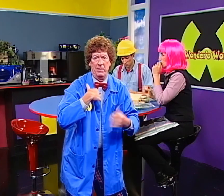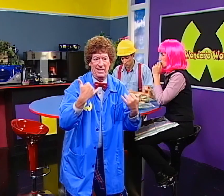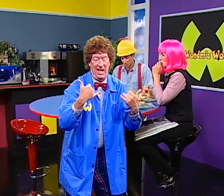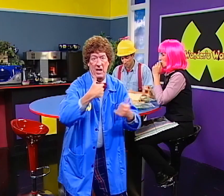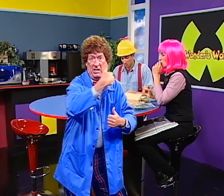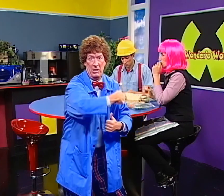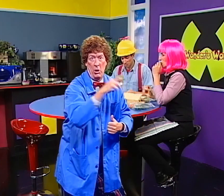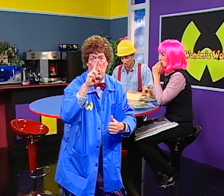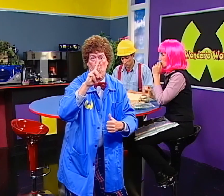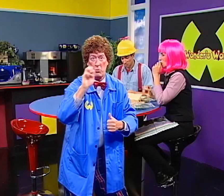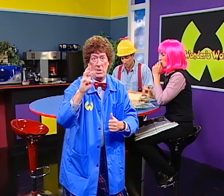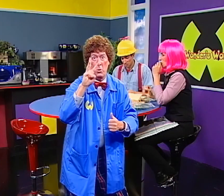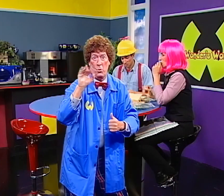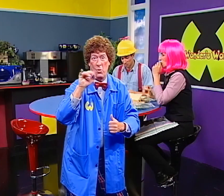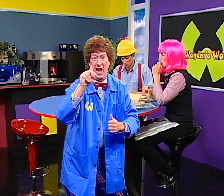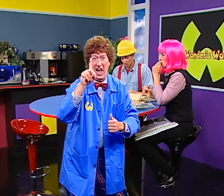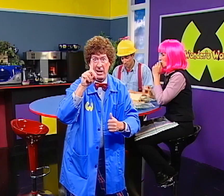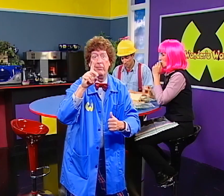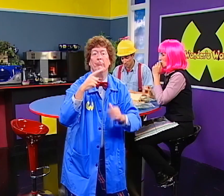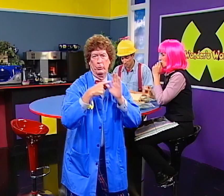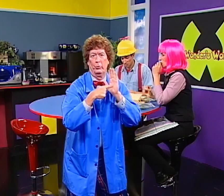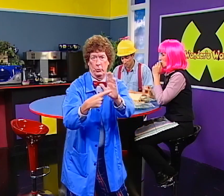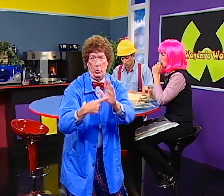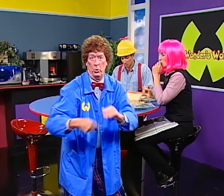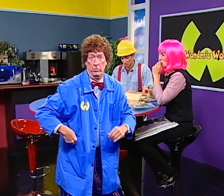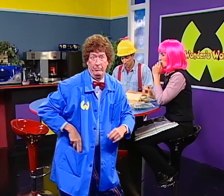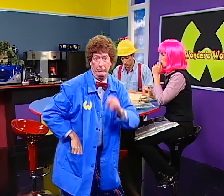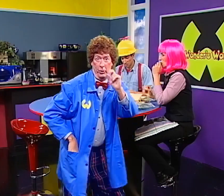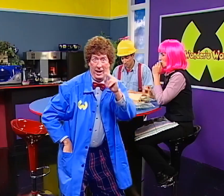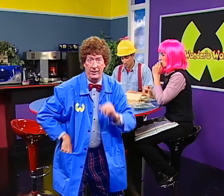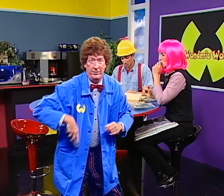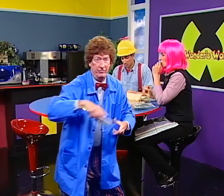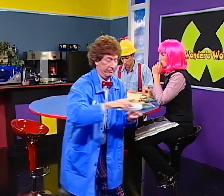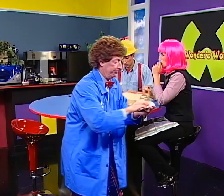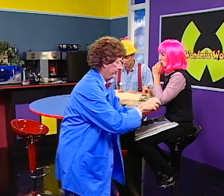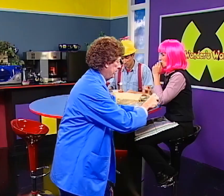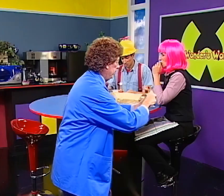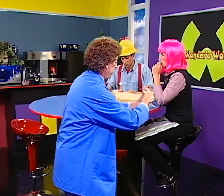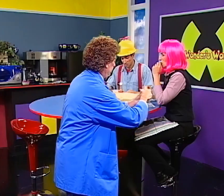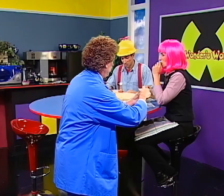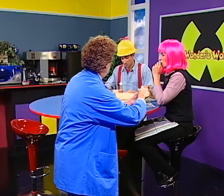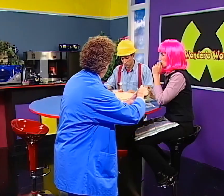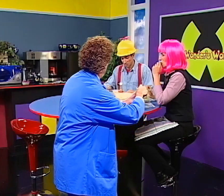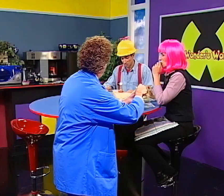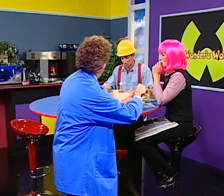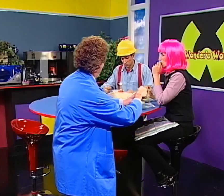I'LL REWIND AND SHOW YOU. READY? (CLICK)